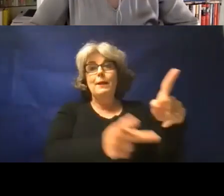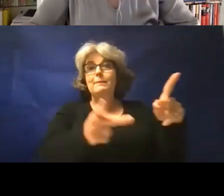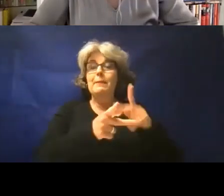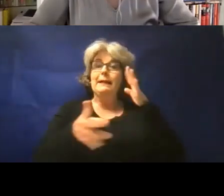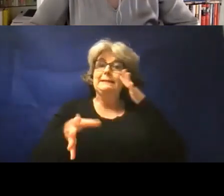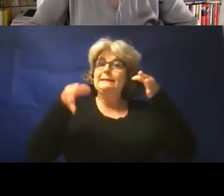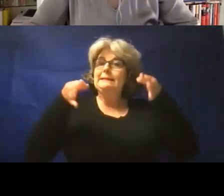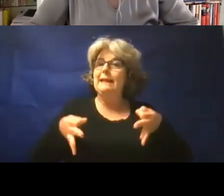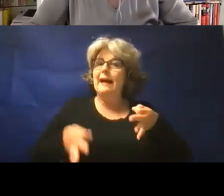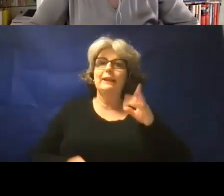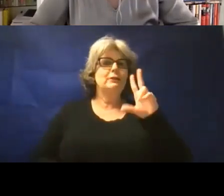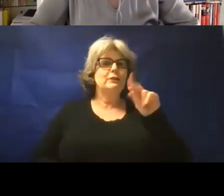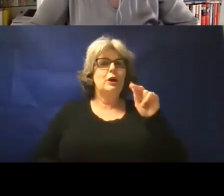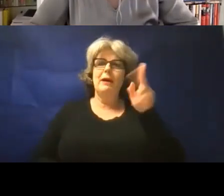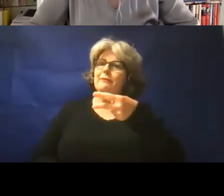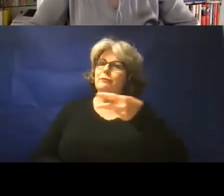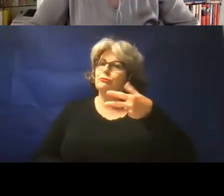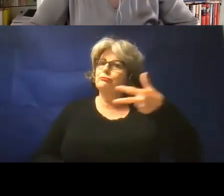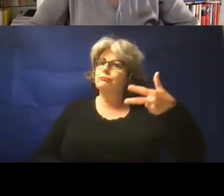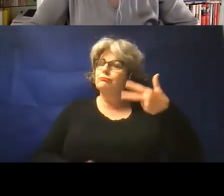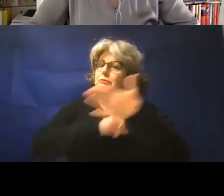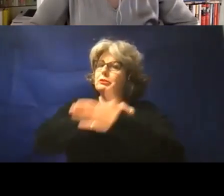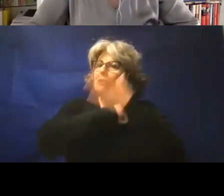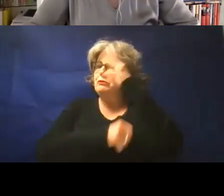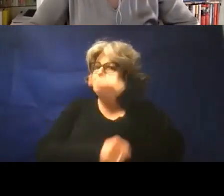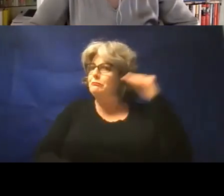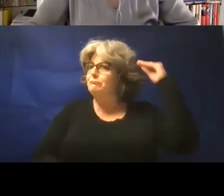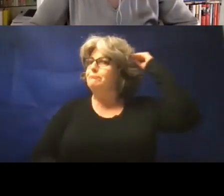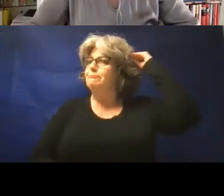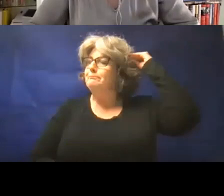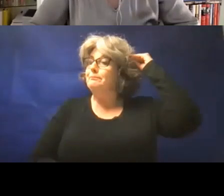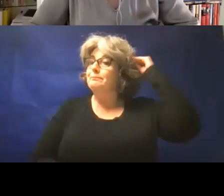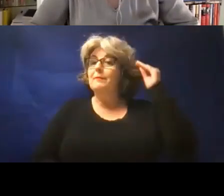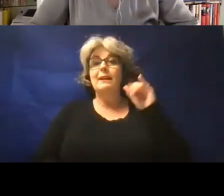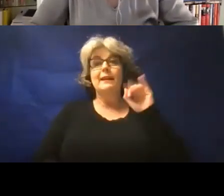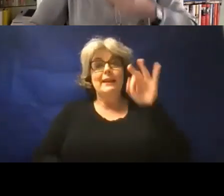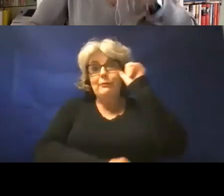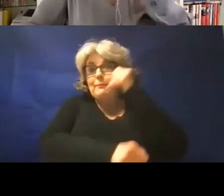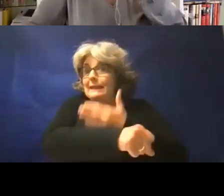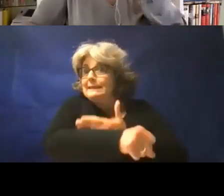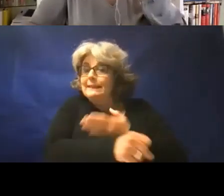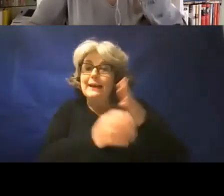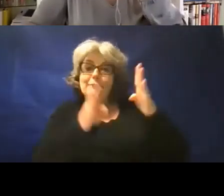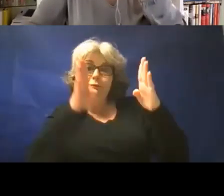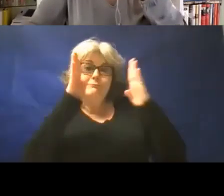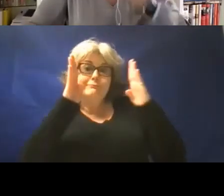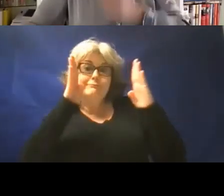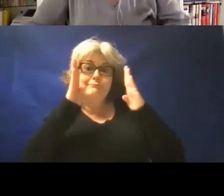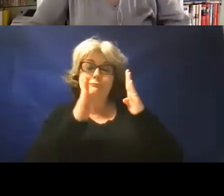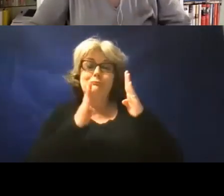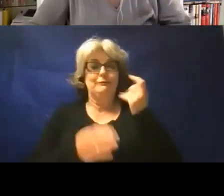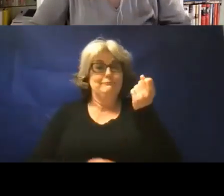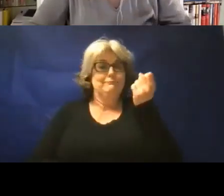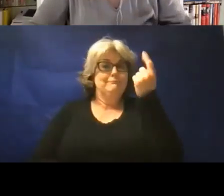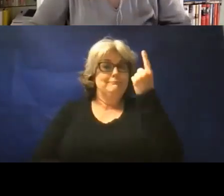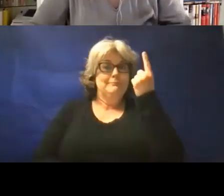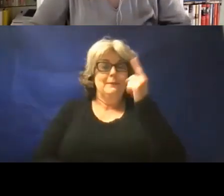have a backup country. Well I'm not sure how how well my messages resonated with my 20 year old